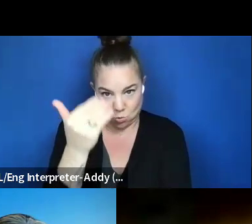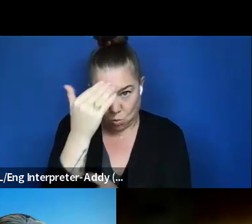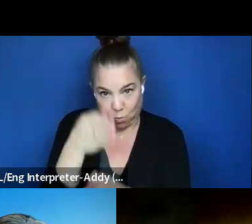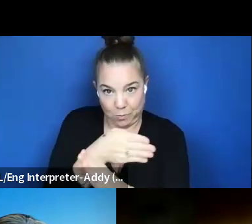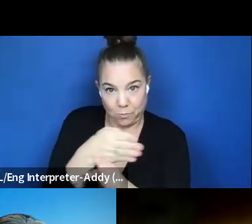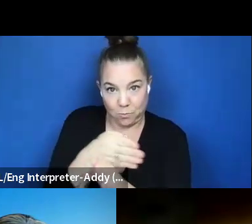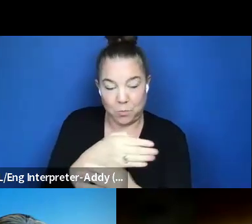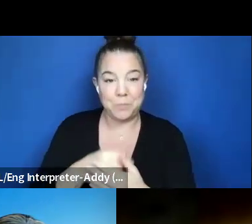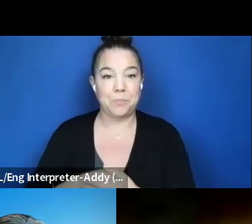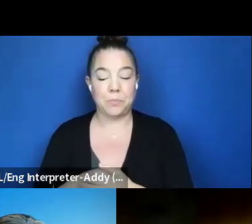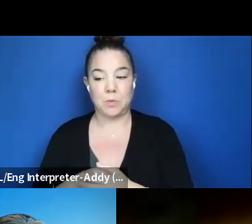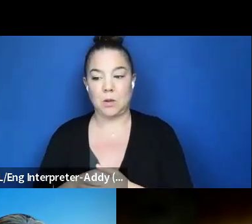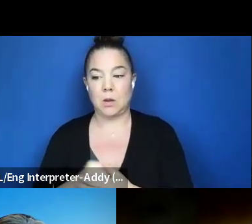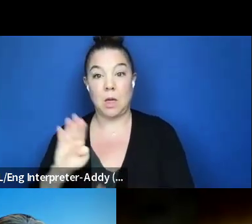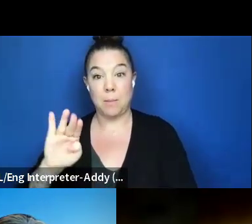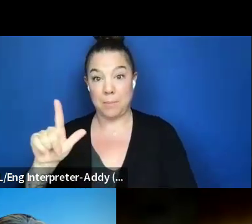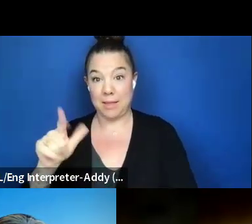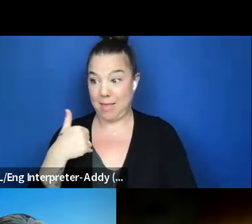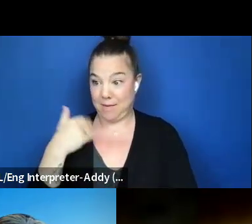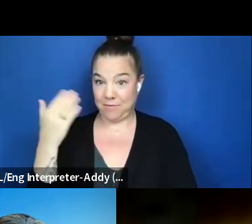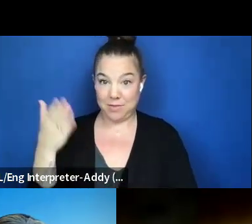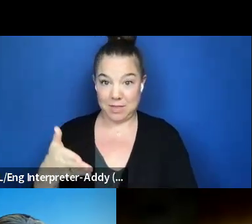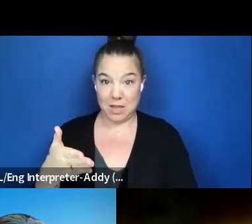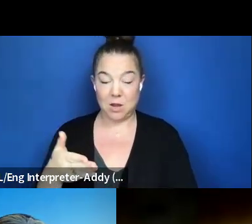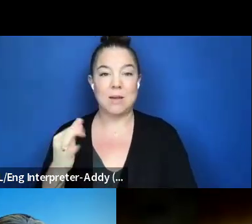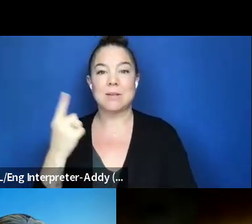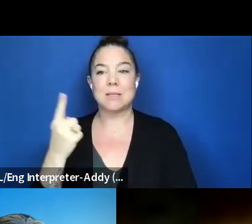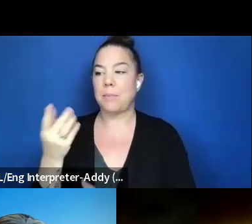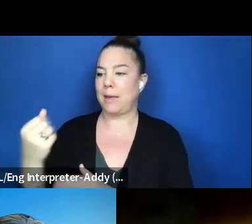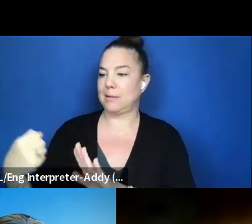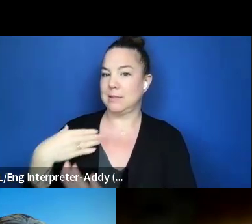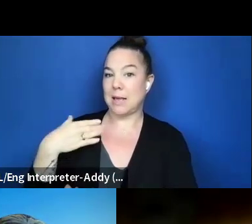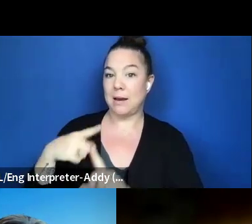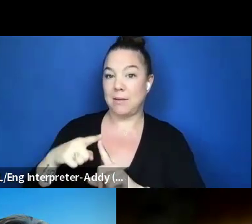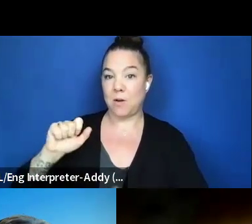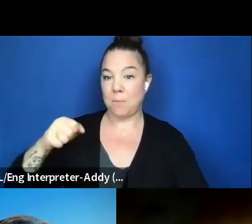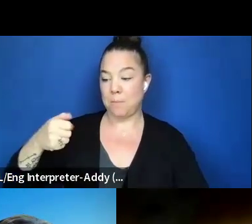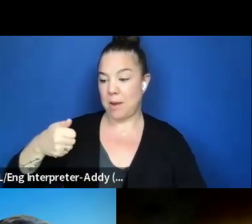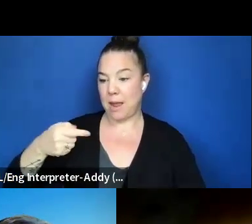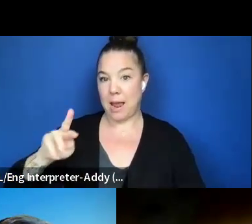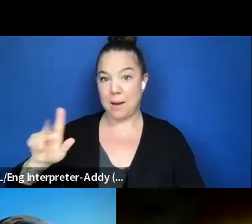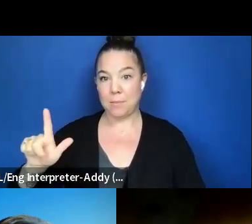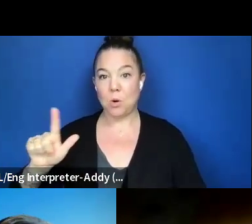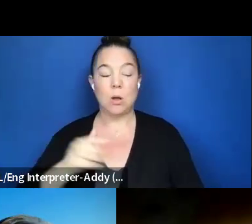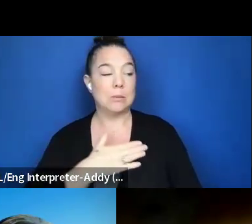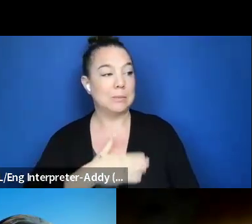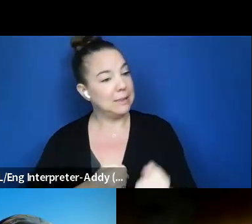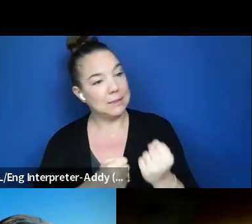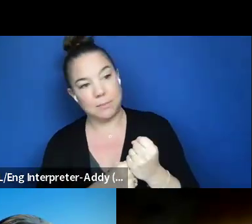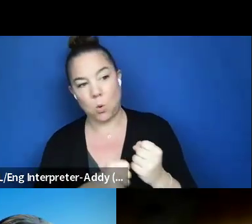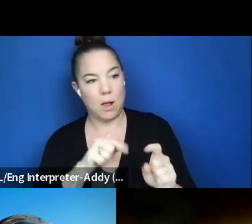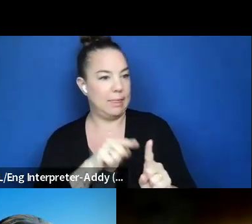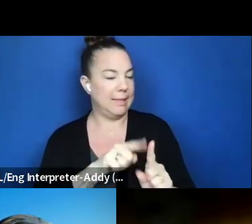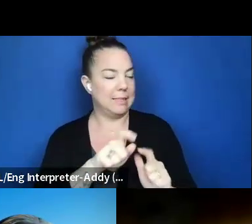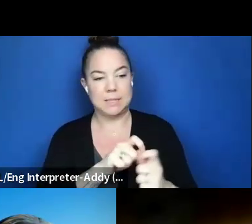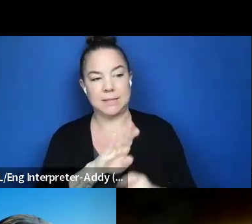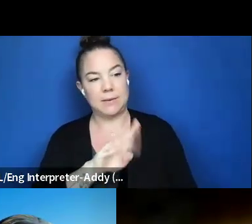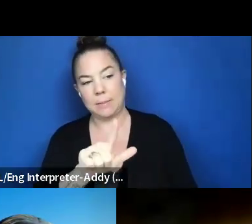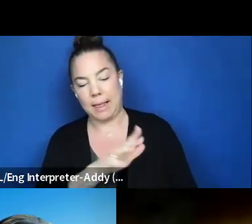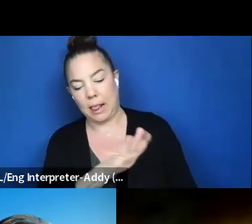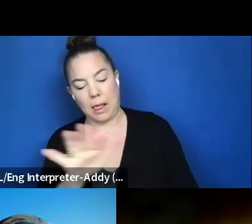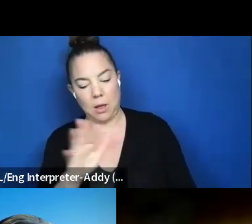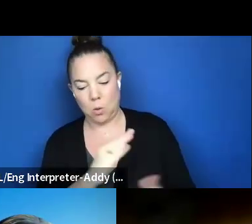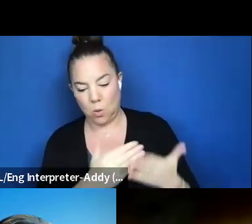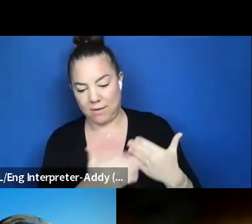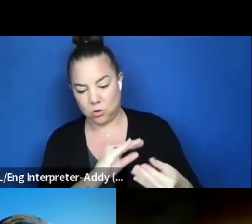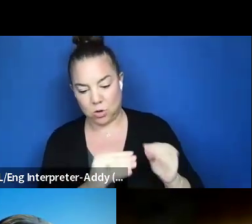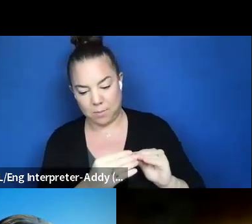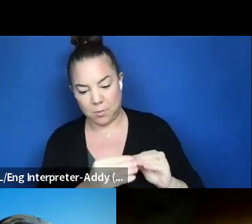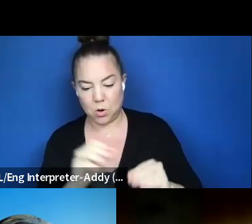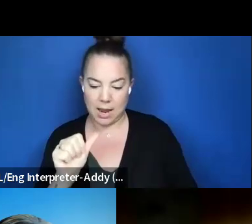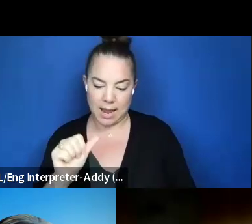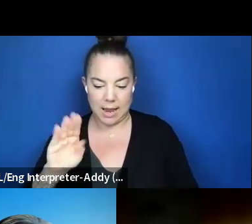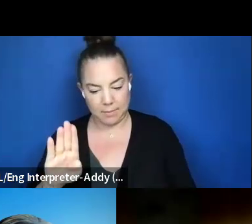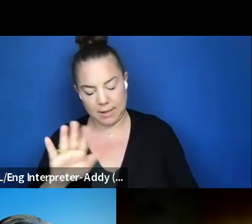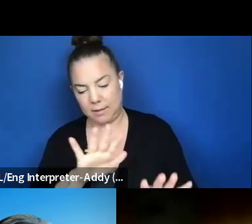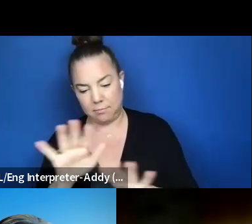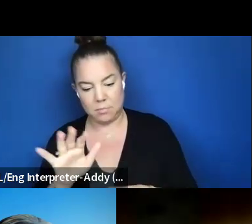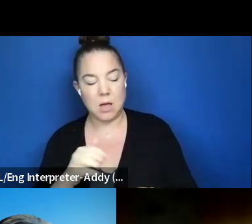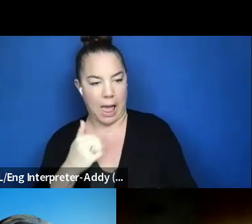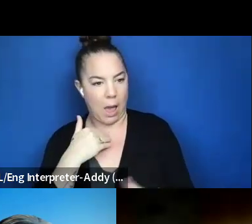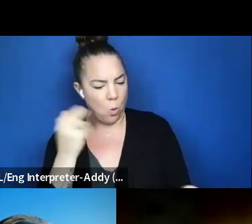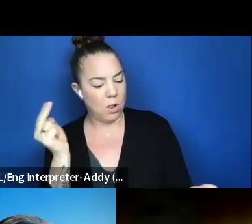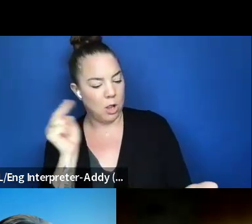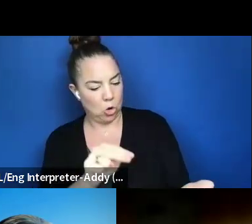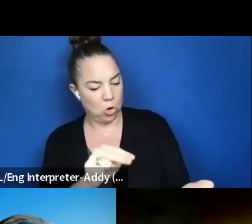Don Posh: that the bill is there. If I got something from April that said, Hey, please support Bill. Sb, this you know, whatever number it is, and A. B. This one, or you know, I'm gonna look at it, and